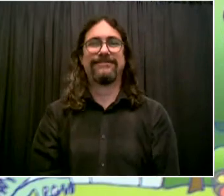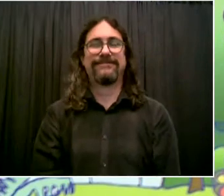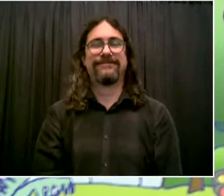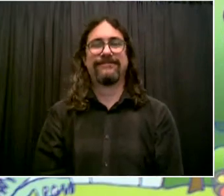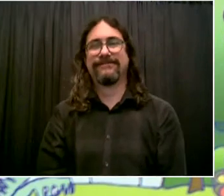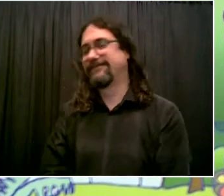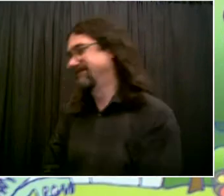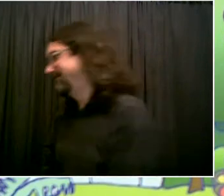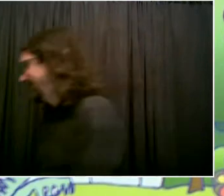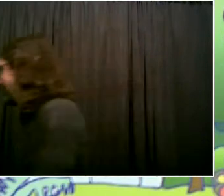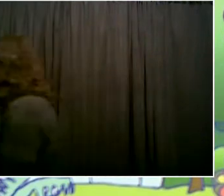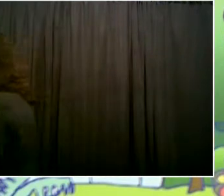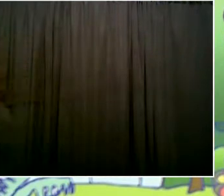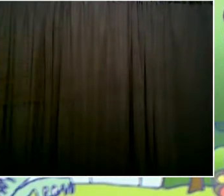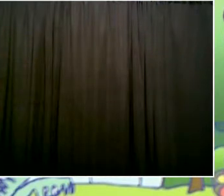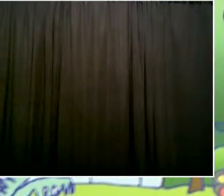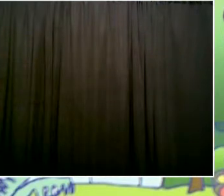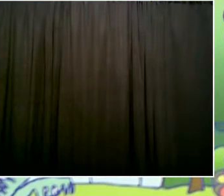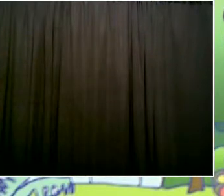IN SPANISH GOING BACK TO THE HOMECOMING CONCERT.